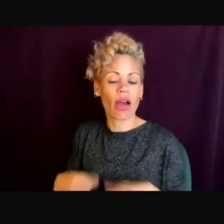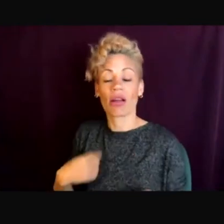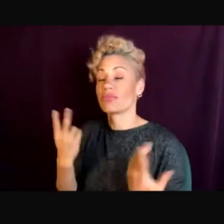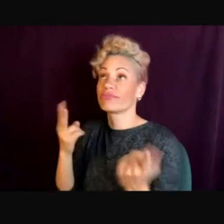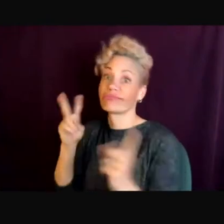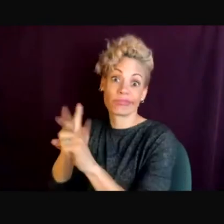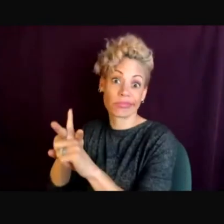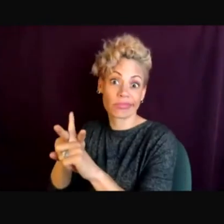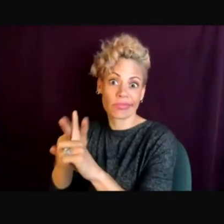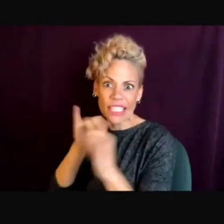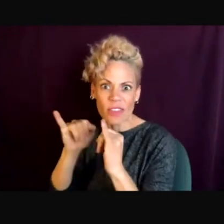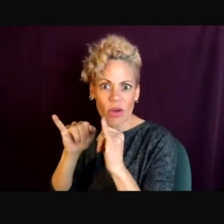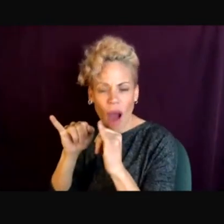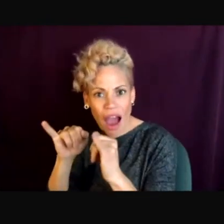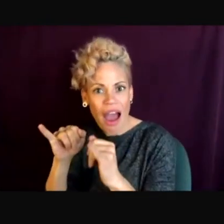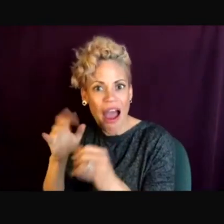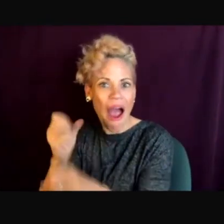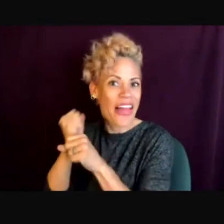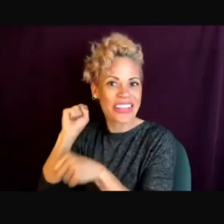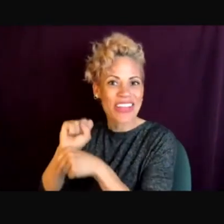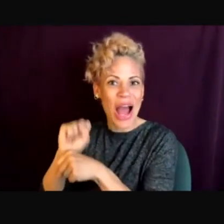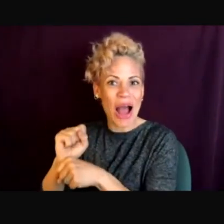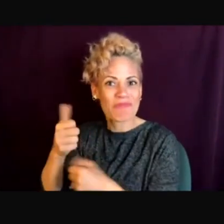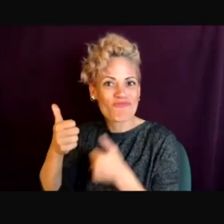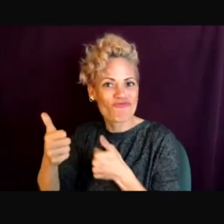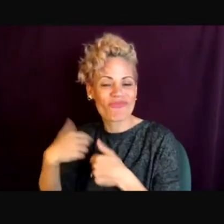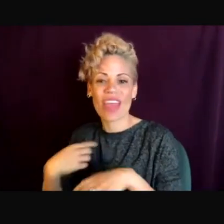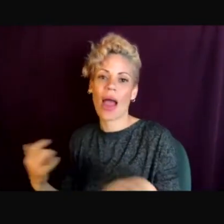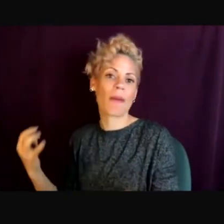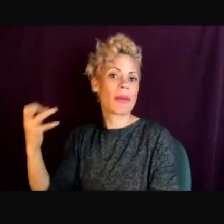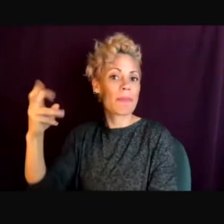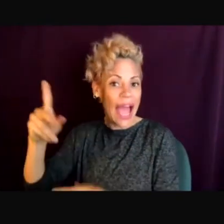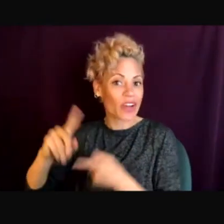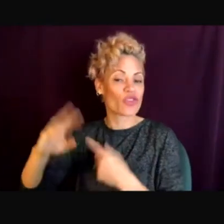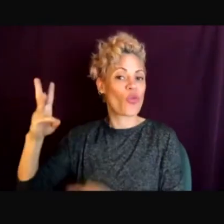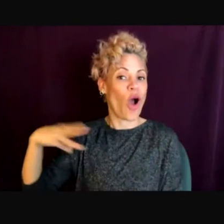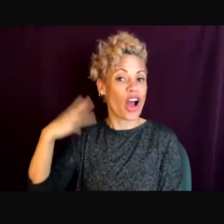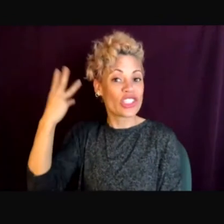I went back to Washington and I was sort of the file clerk